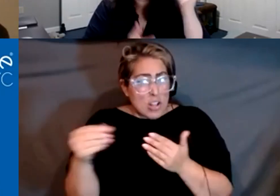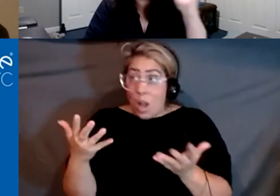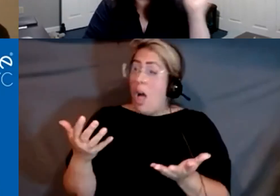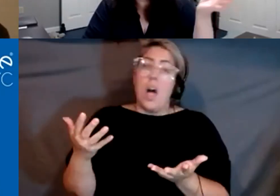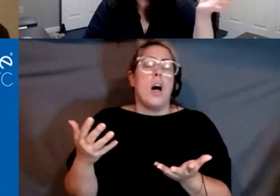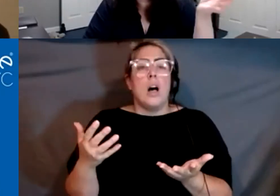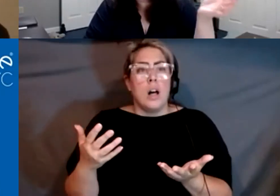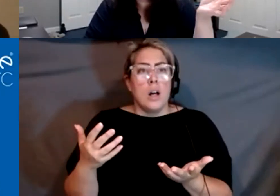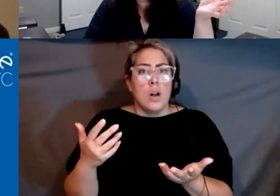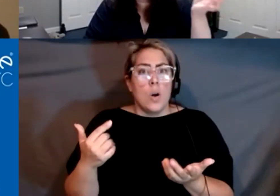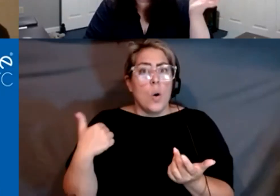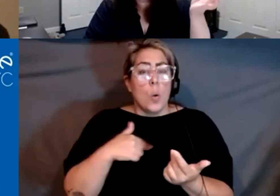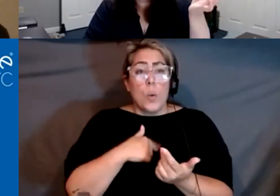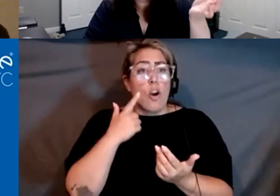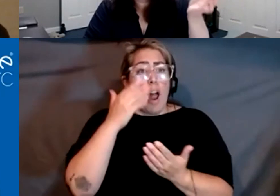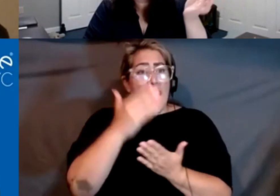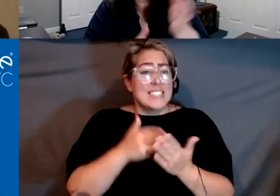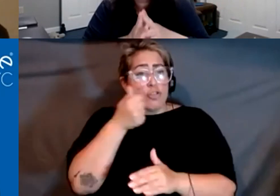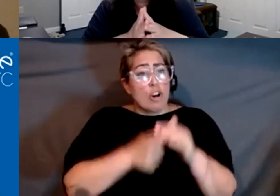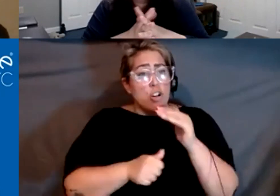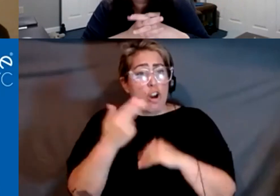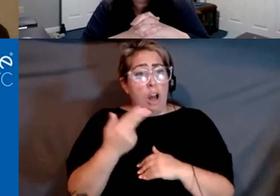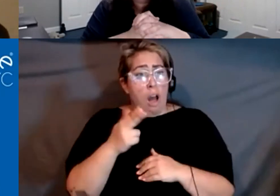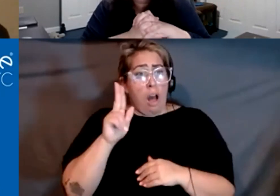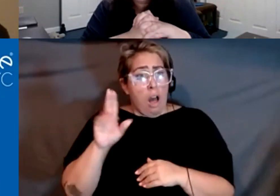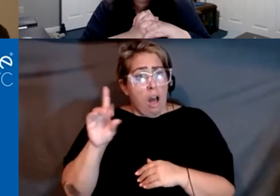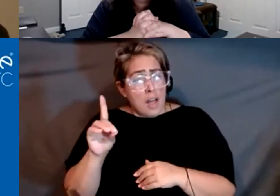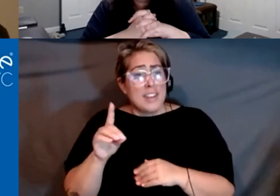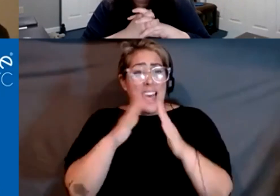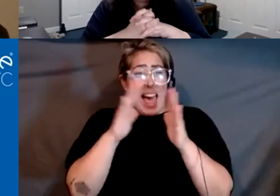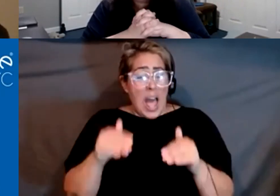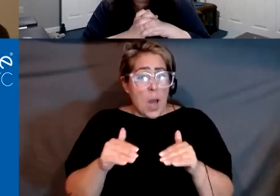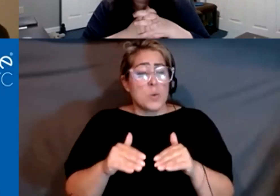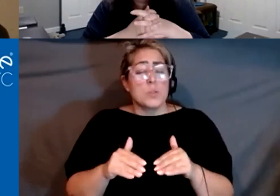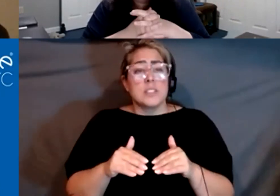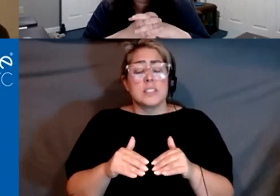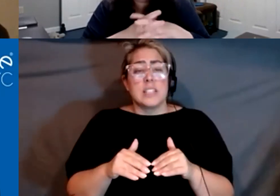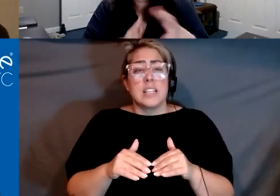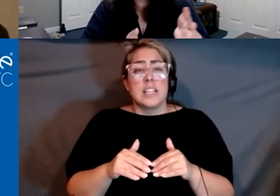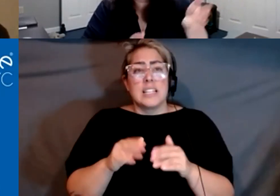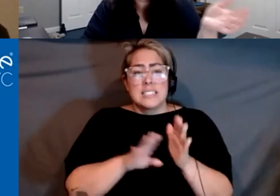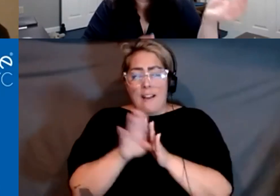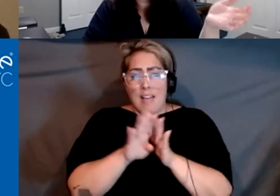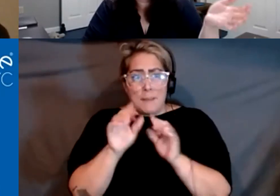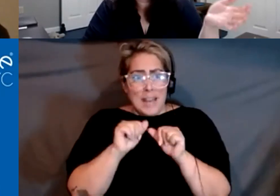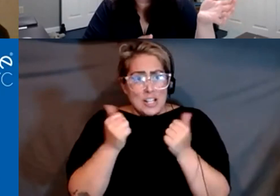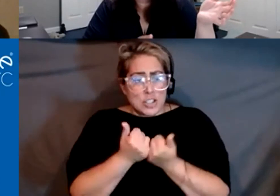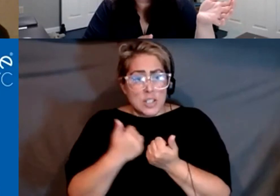We are listed by HUD -- Housing and Urban Development agency. Federally. We are the second most harmed industry -- what can you do for